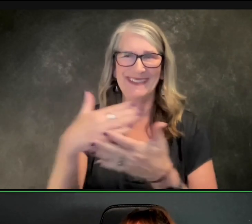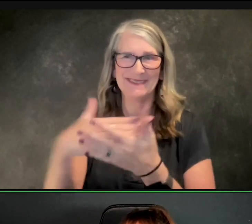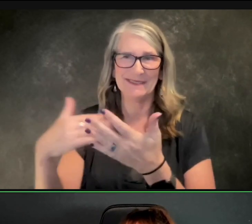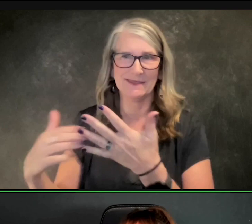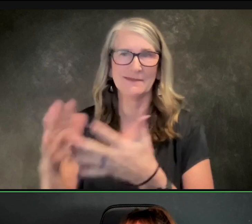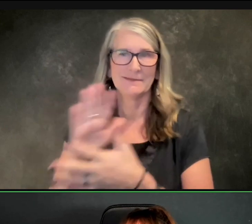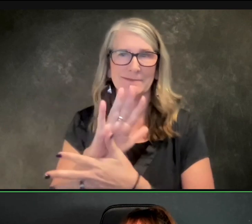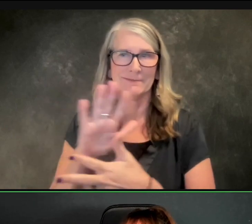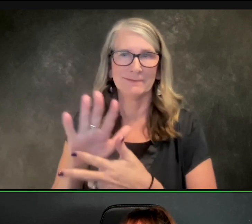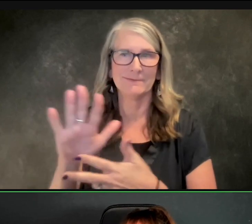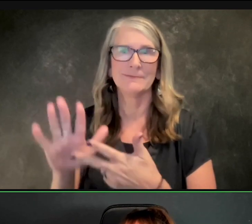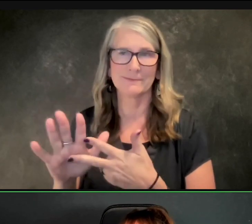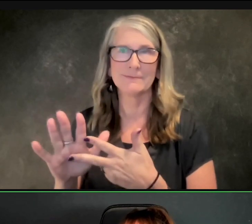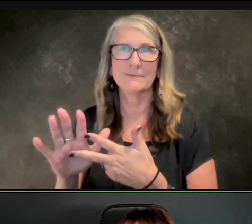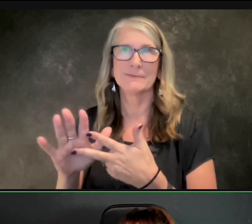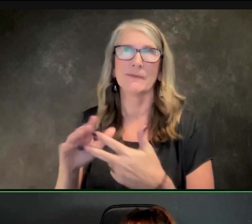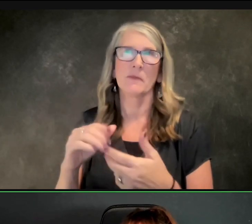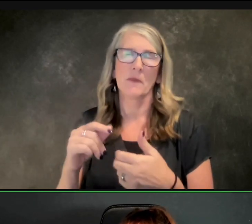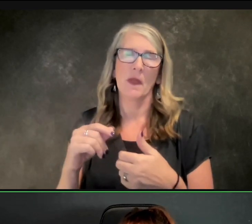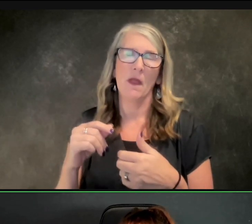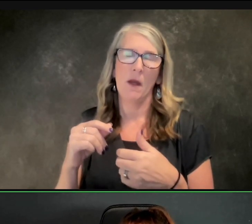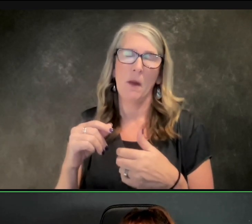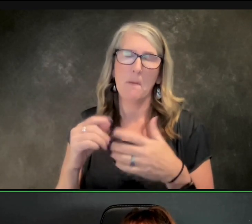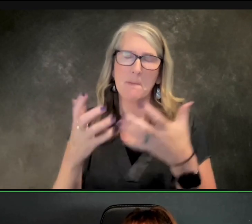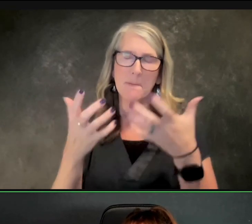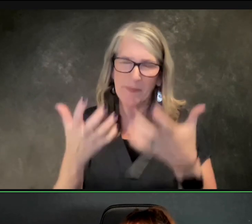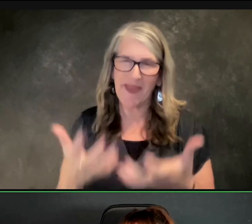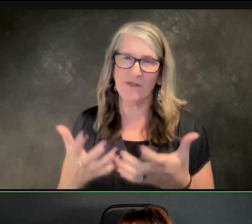Study abroad includes three phases.